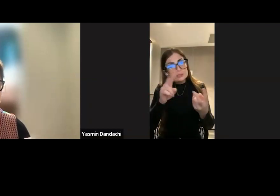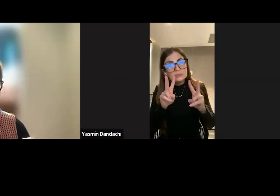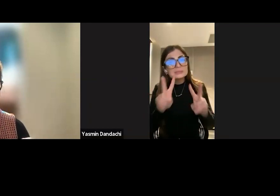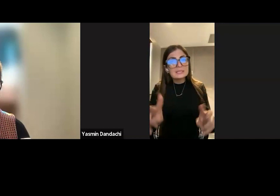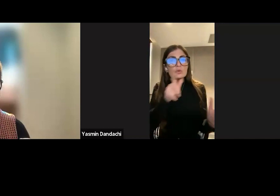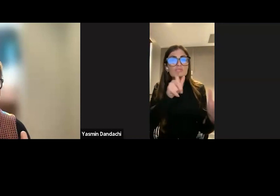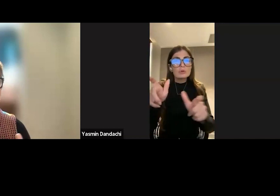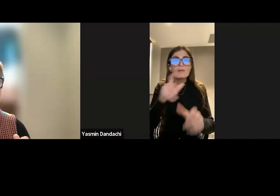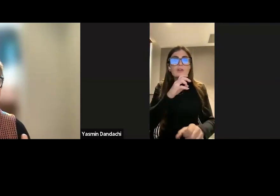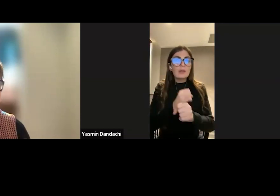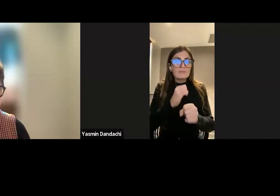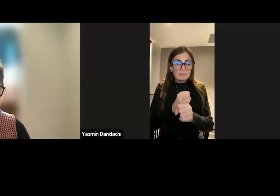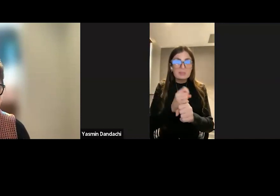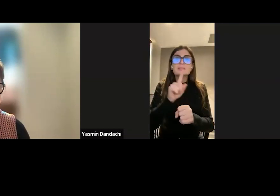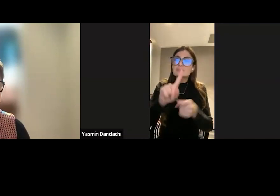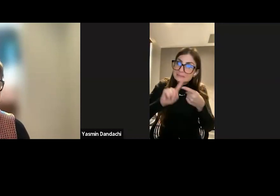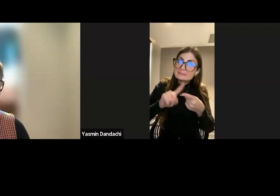have had implicit presence